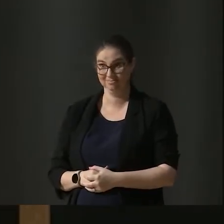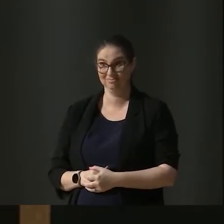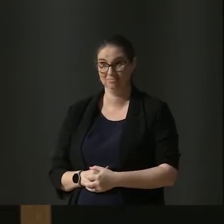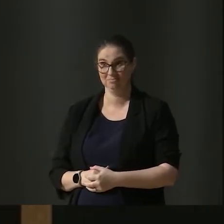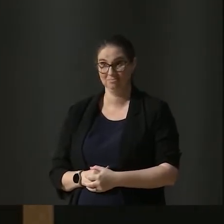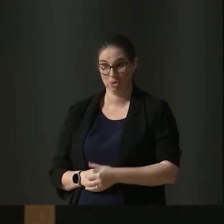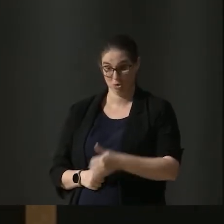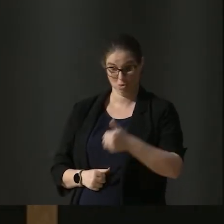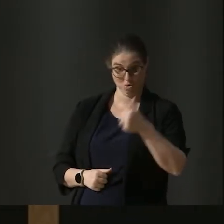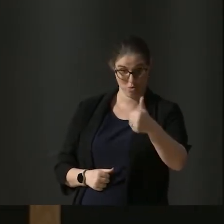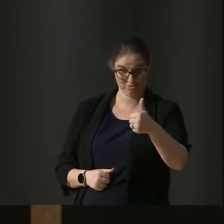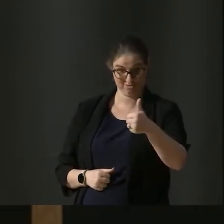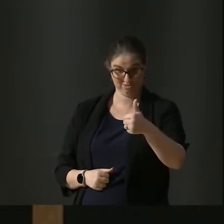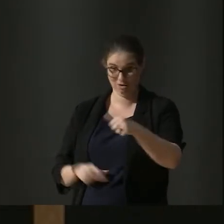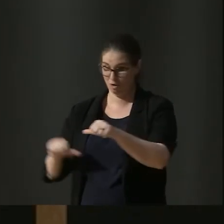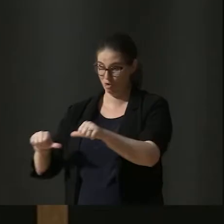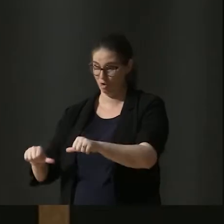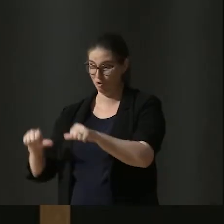Good And All right. aren’t actual feelings.